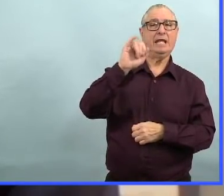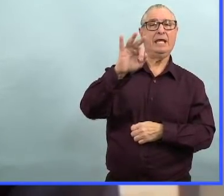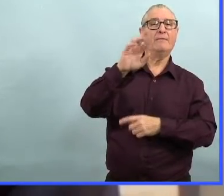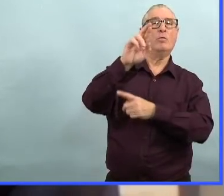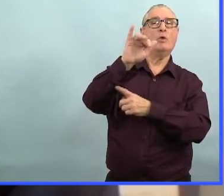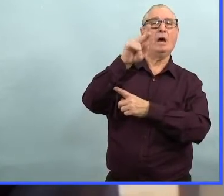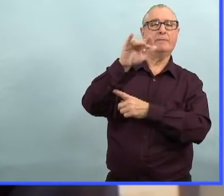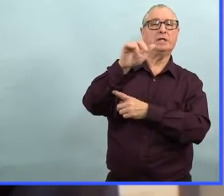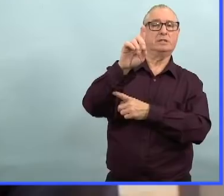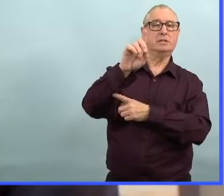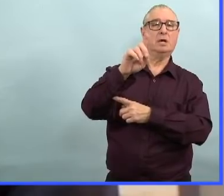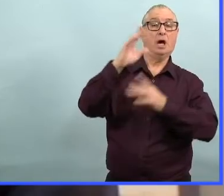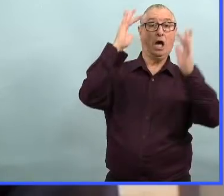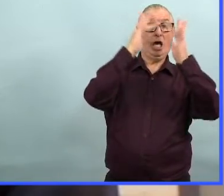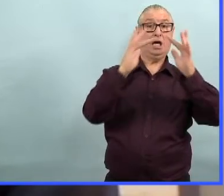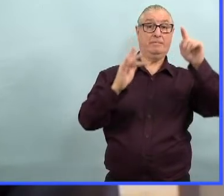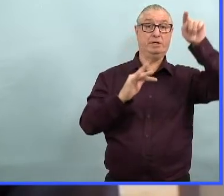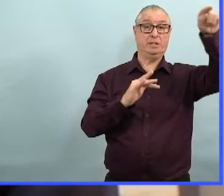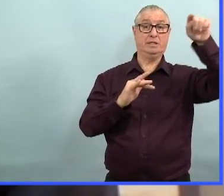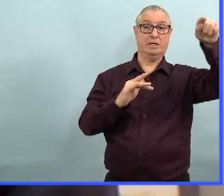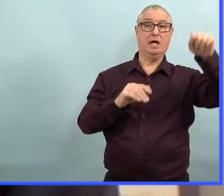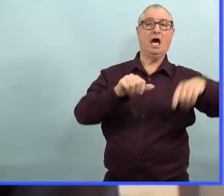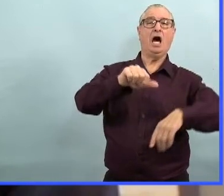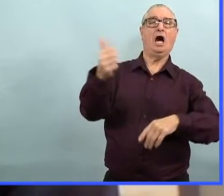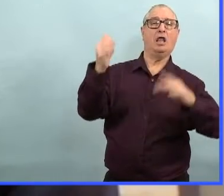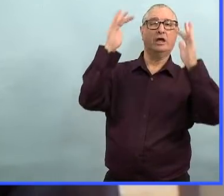any word on on giving them the support they need to reopen now